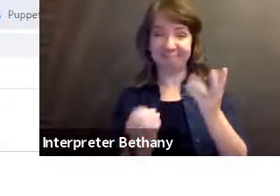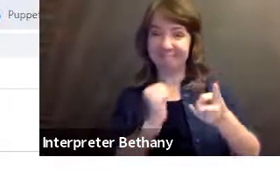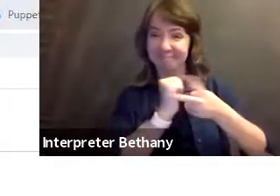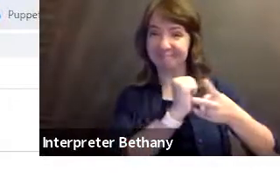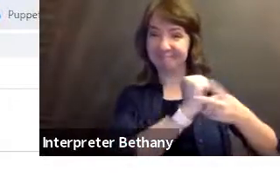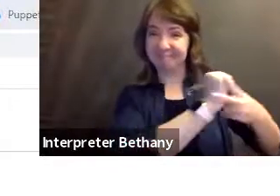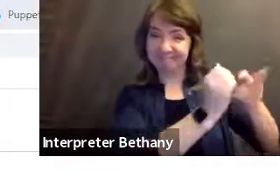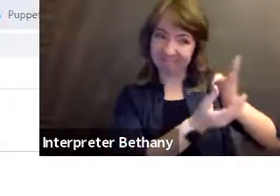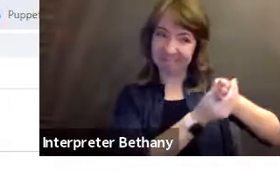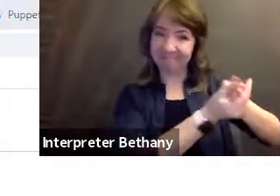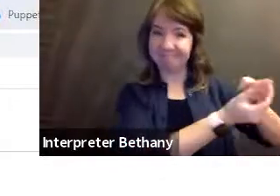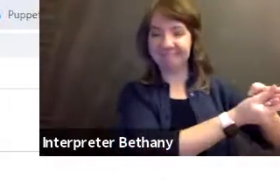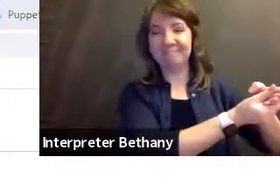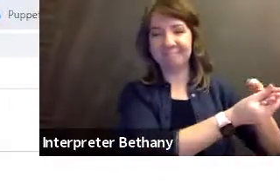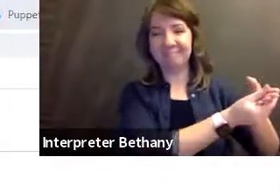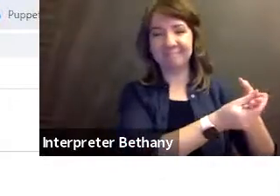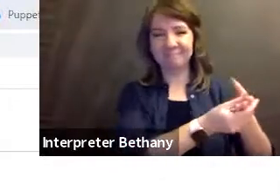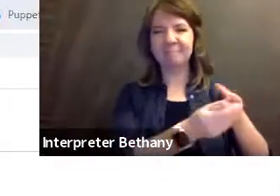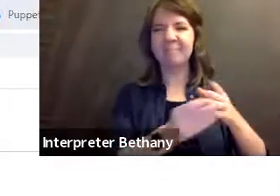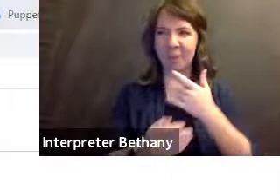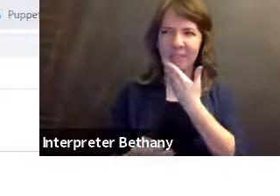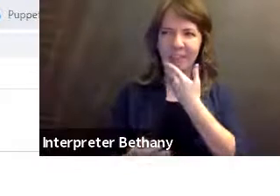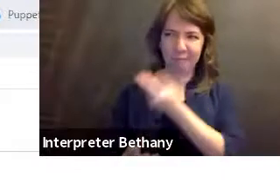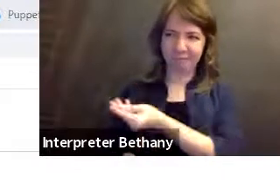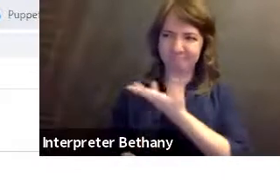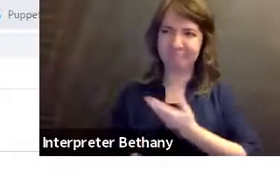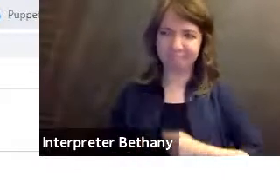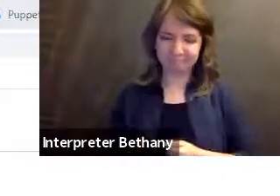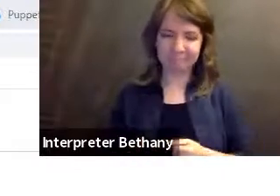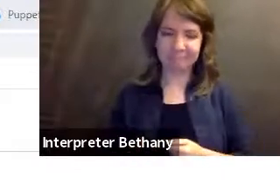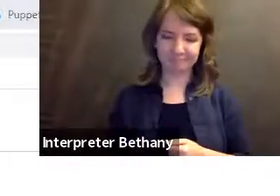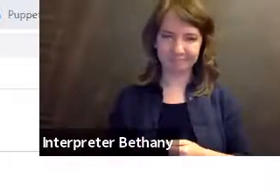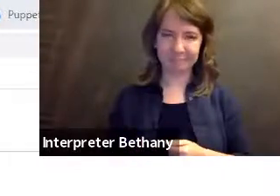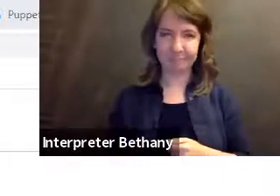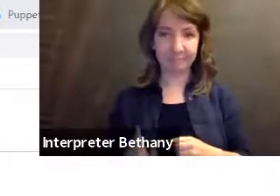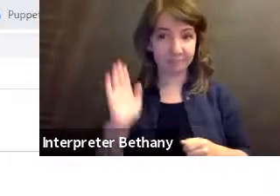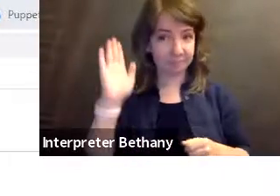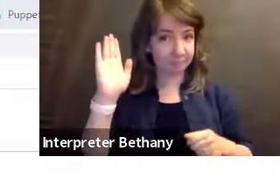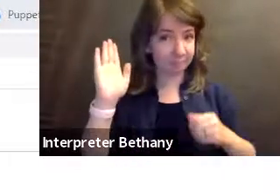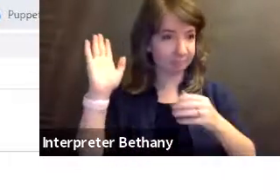Linda Kobashigawa: So yeah, thank you for that suggestion. Diana Baldrica: Yeah, you Linda Kobashigawa: Know, I can email.